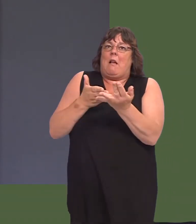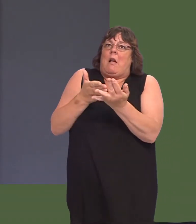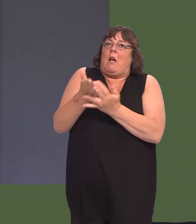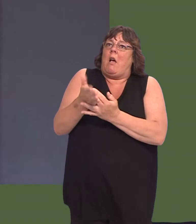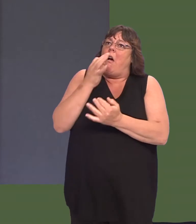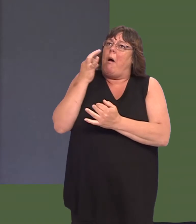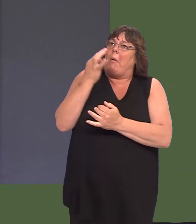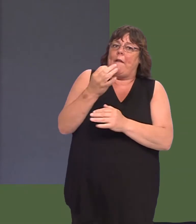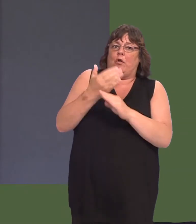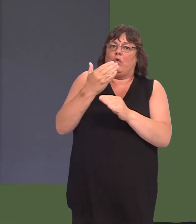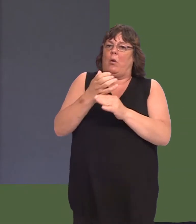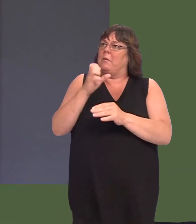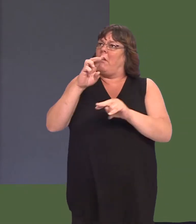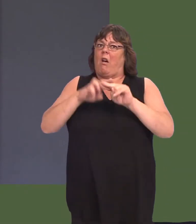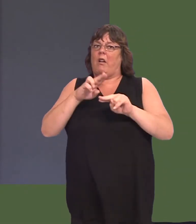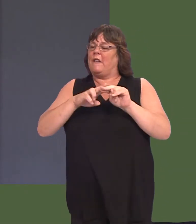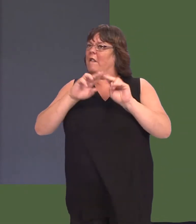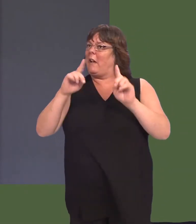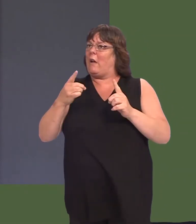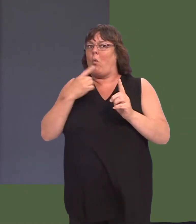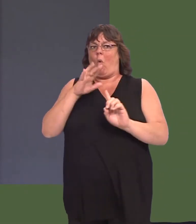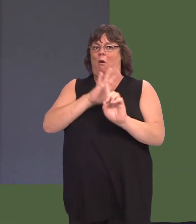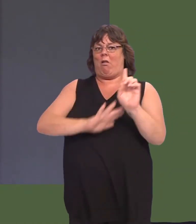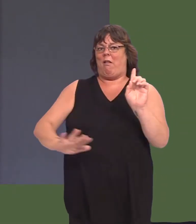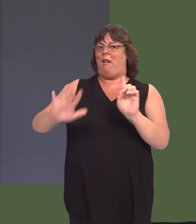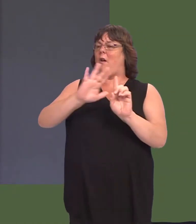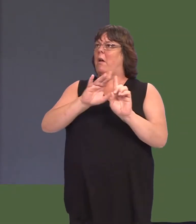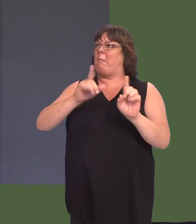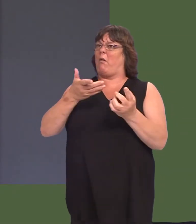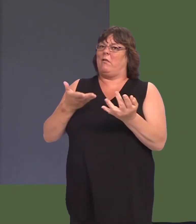both within the capital and simply further down the Cynon valley itself.